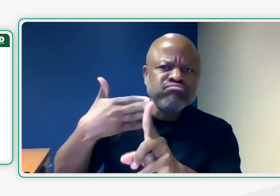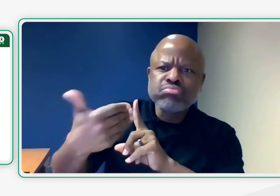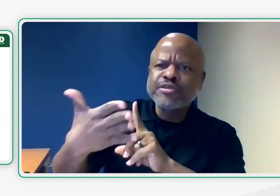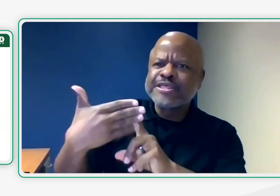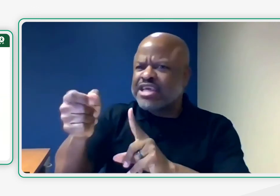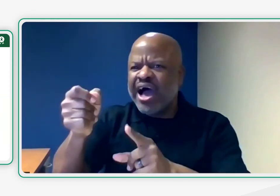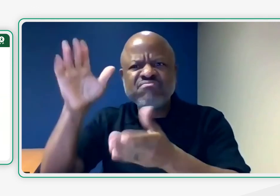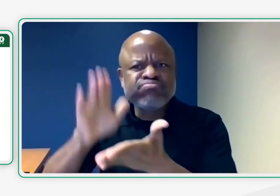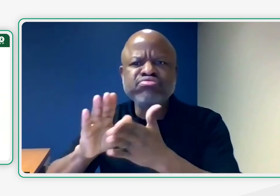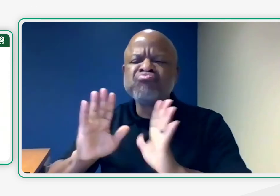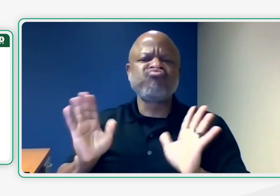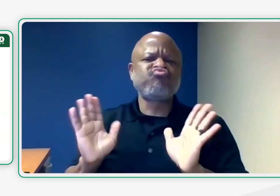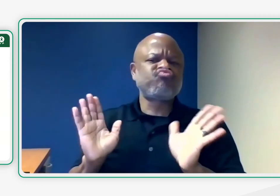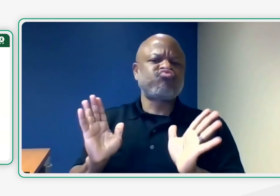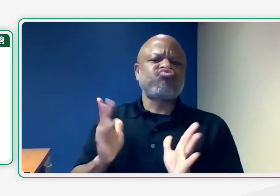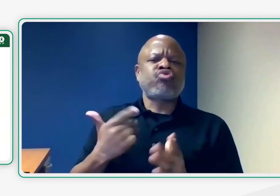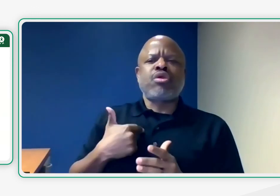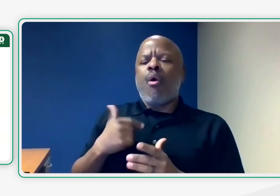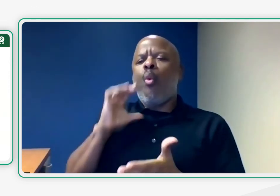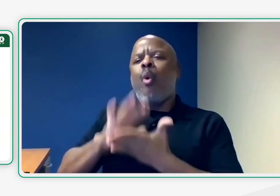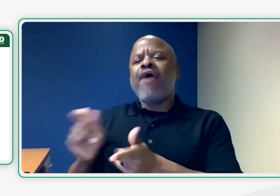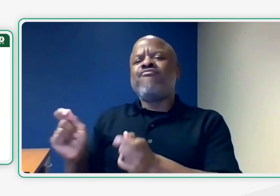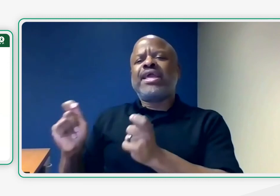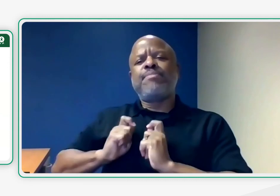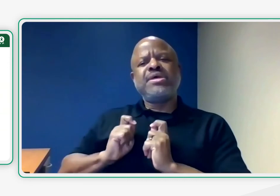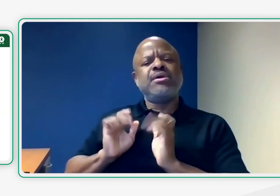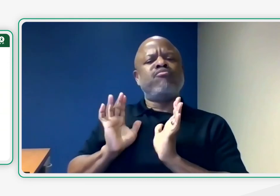So we decided to give it back. You know, they tried to convince us to keep it.